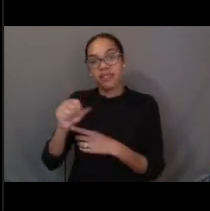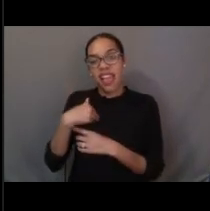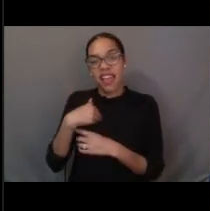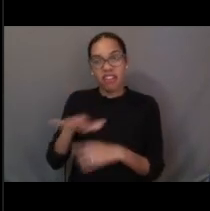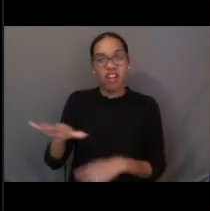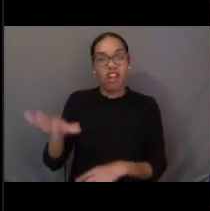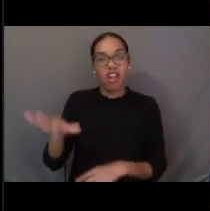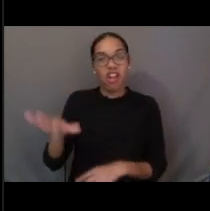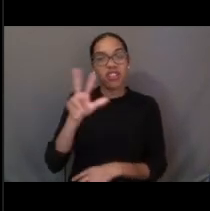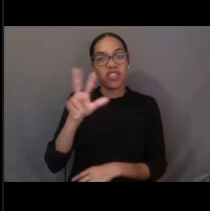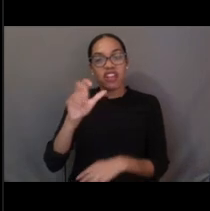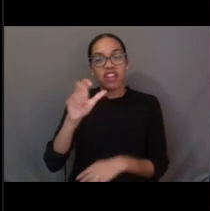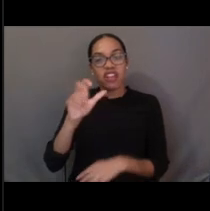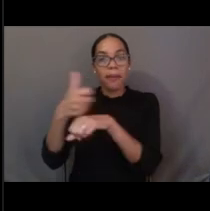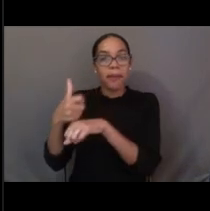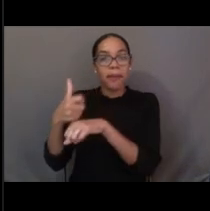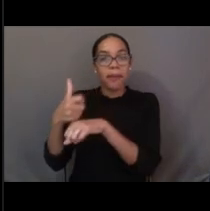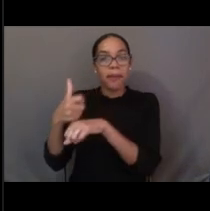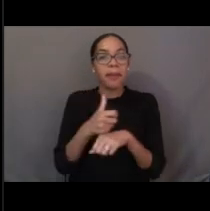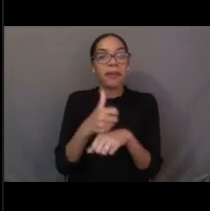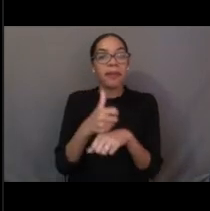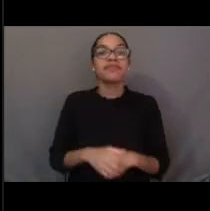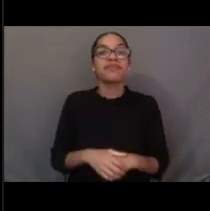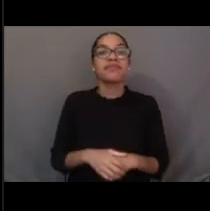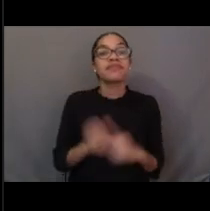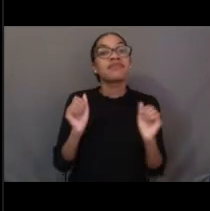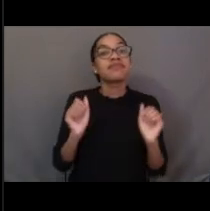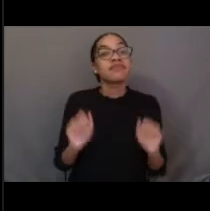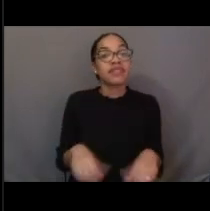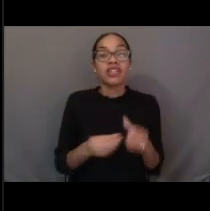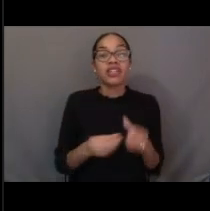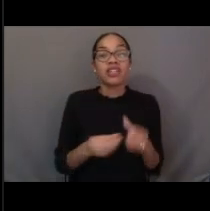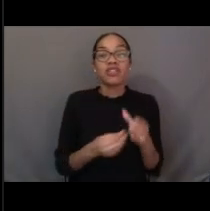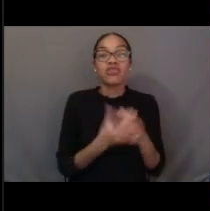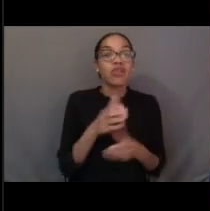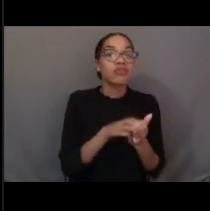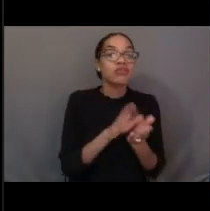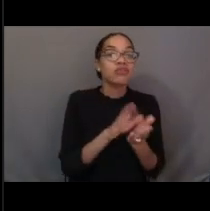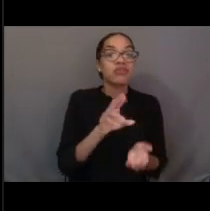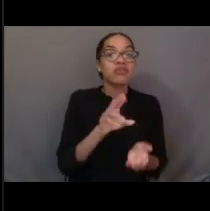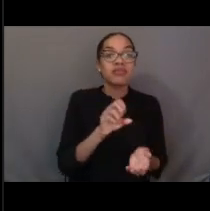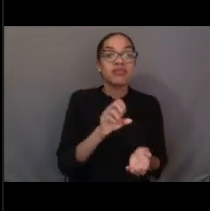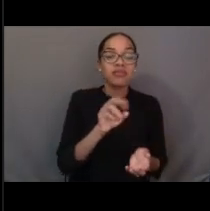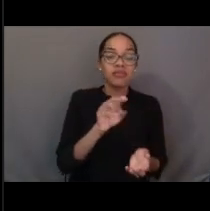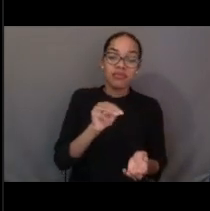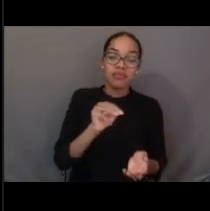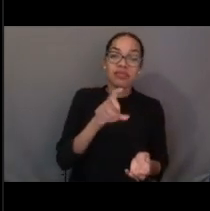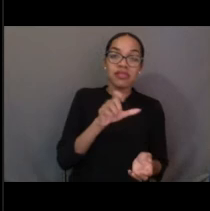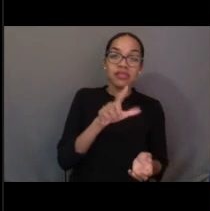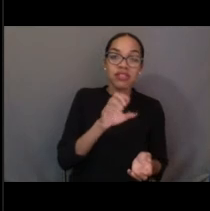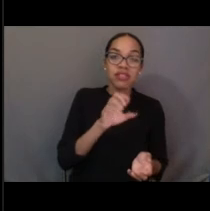You can grow mussels, scallops, clams, oysters. But here in Massachusetts, almost everyone